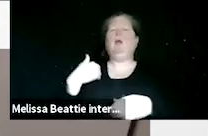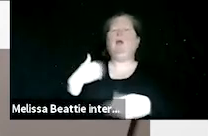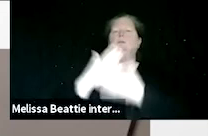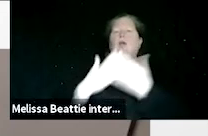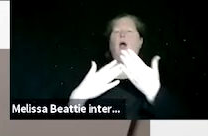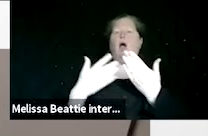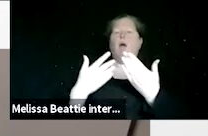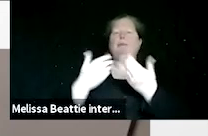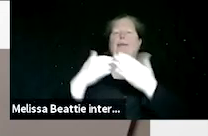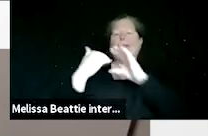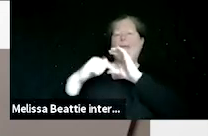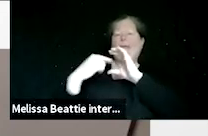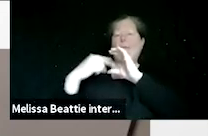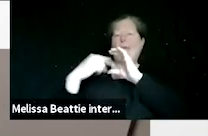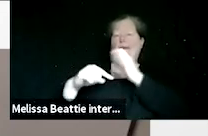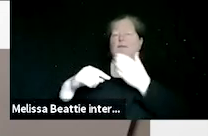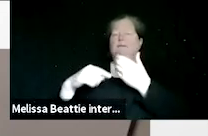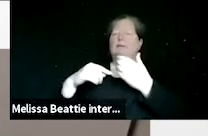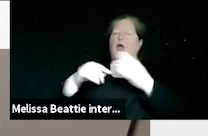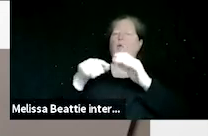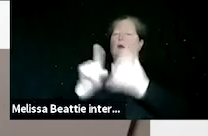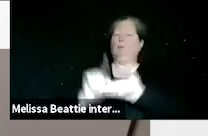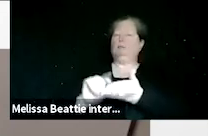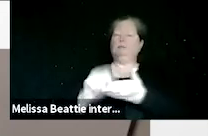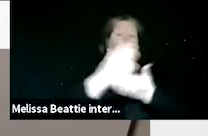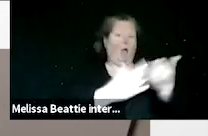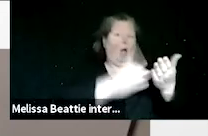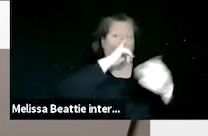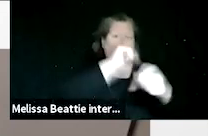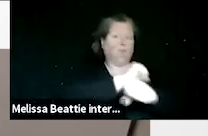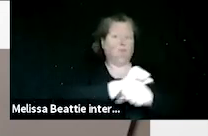and some of them are phishing emails. Some of them were legitimate emails and part of what